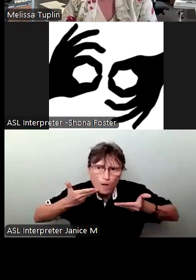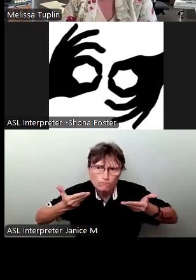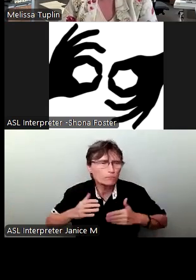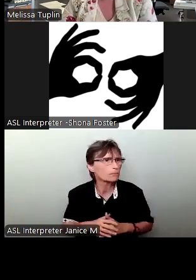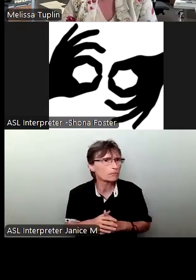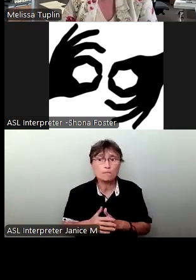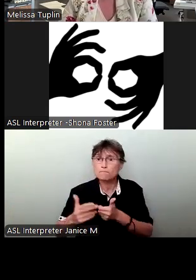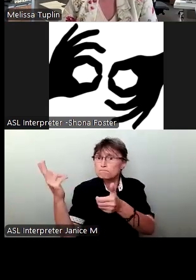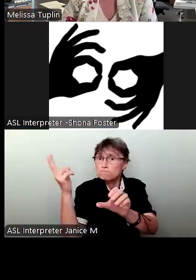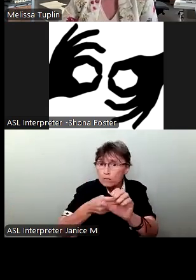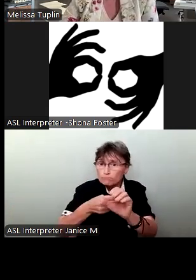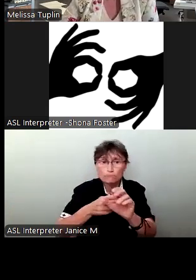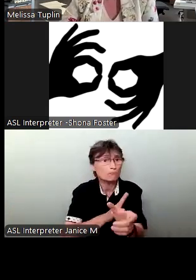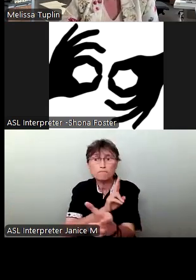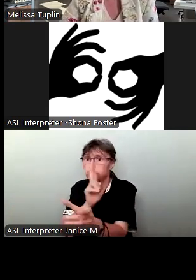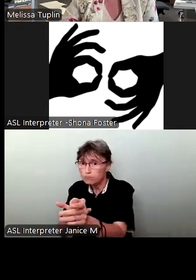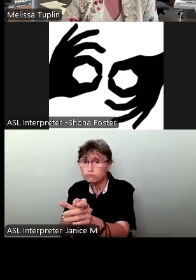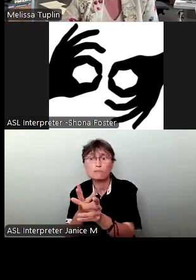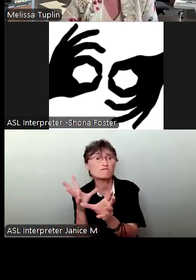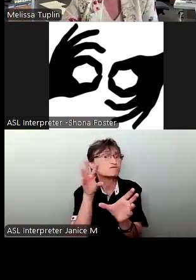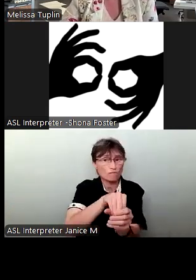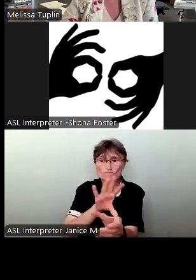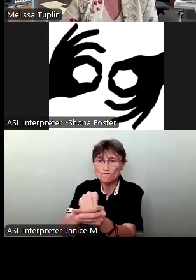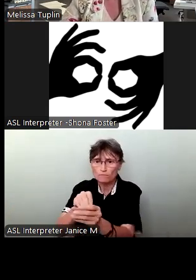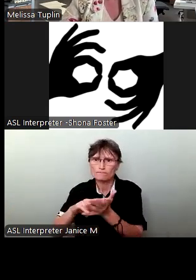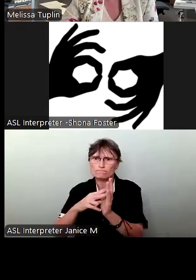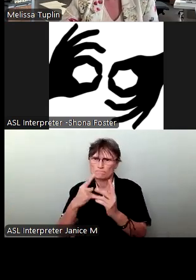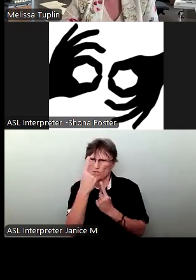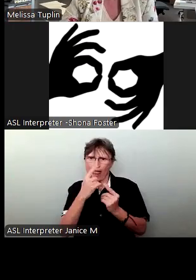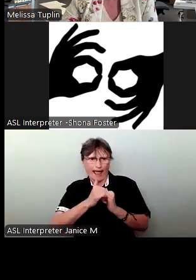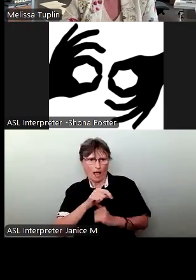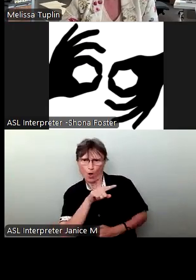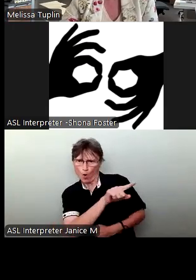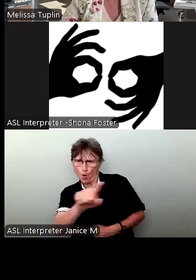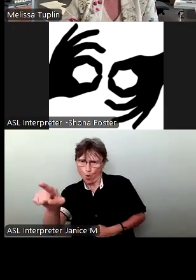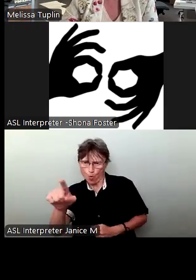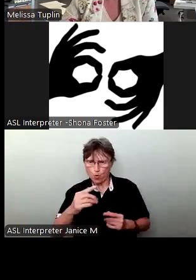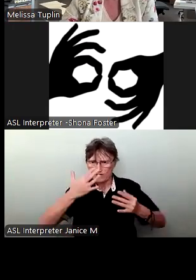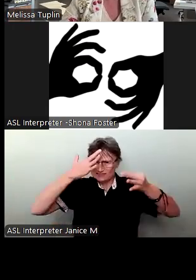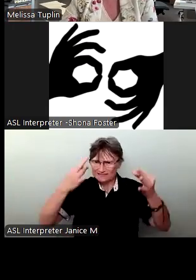your work. How do you consider accessibility and inclusion when you are designing your programs?